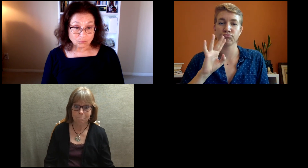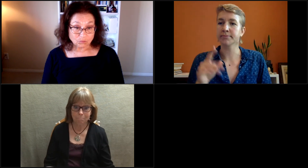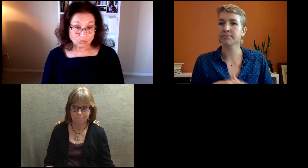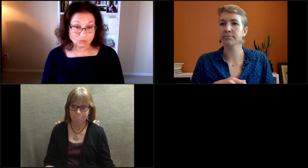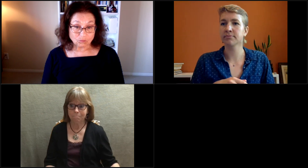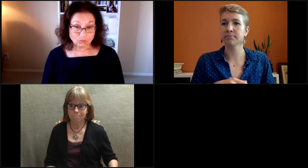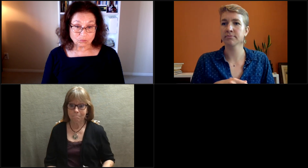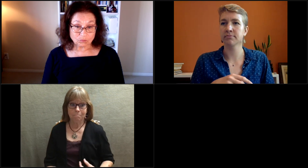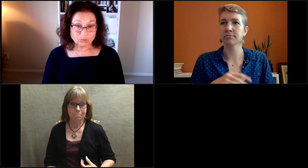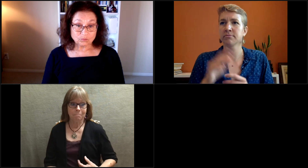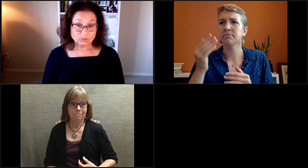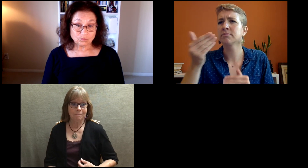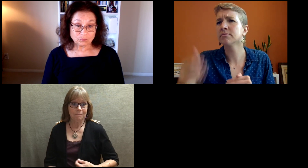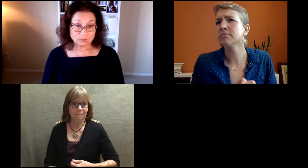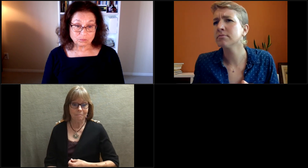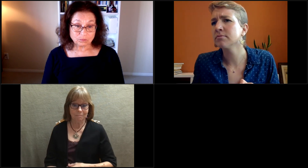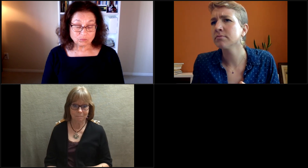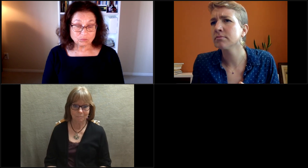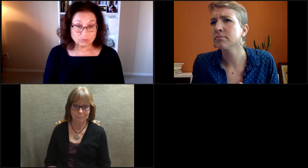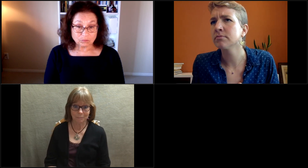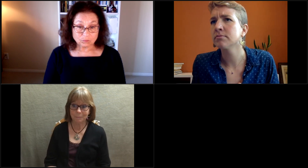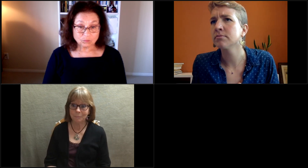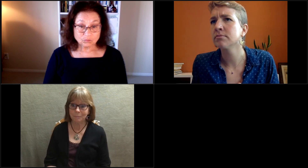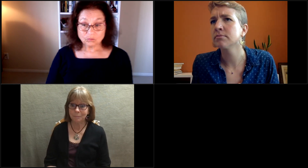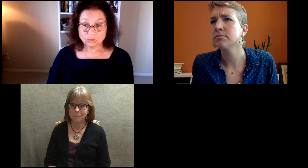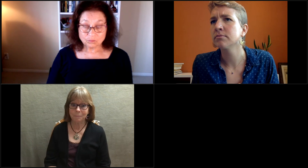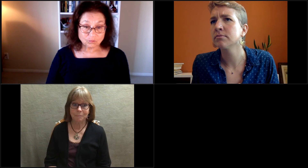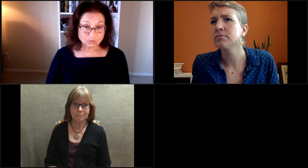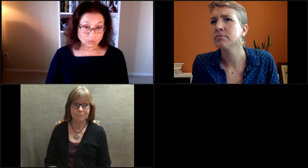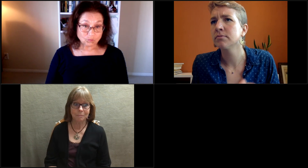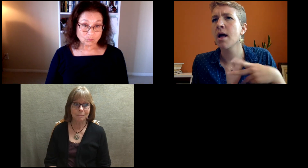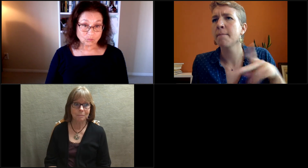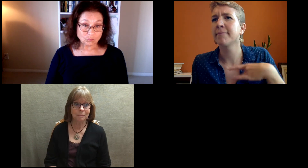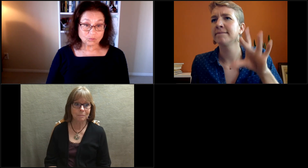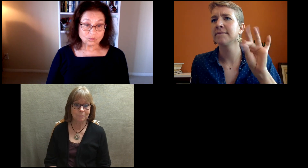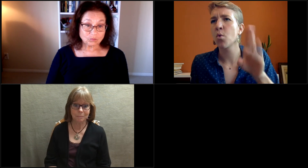I’m sorry if I say your name wrong. Salikoko, would you like to ask your question?